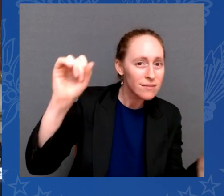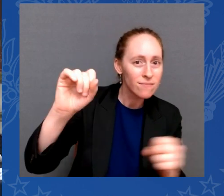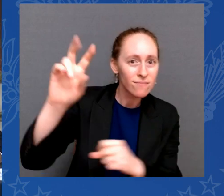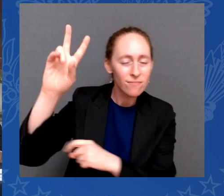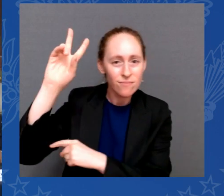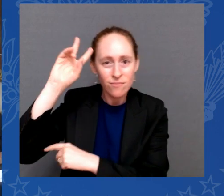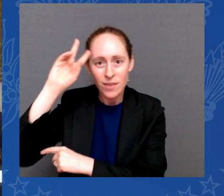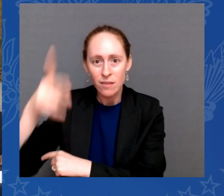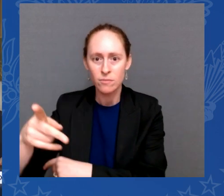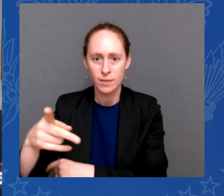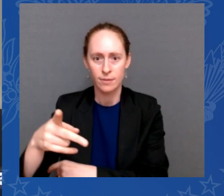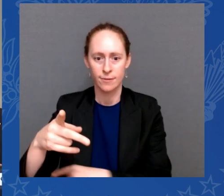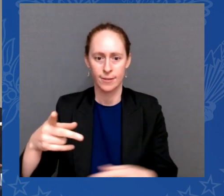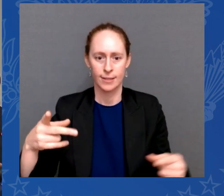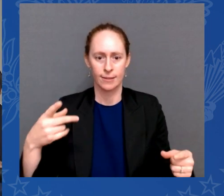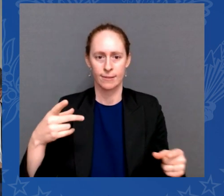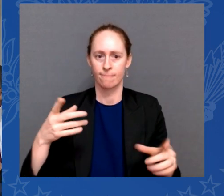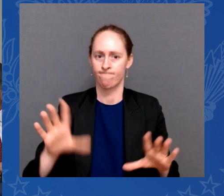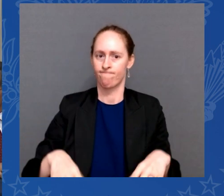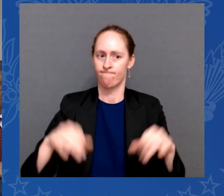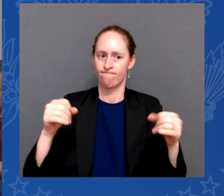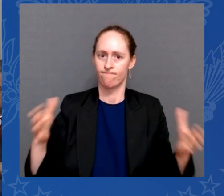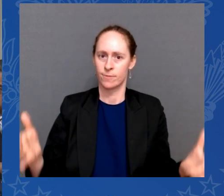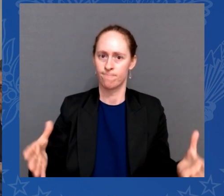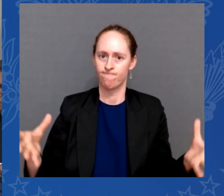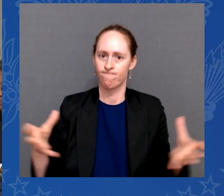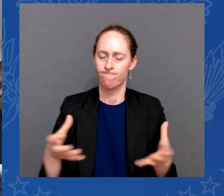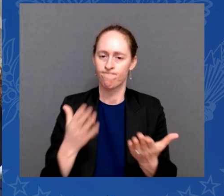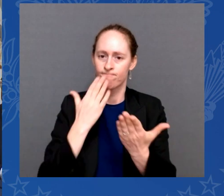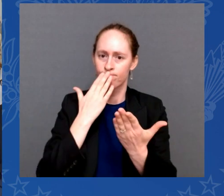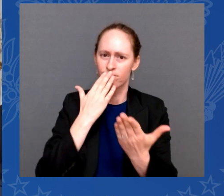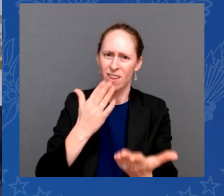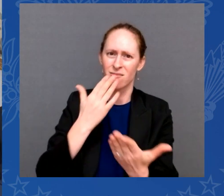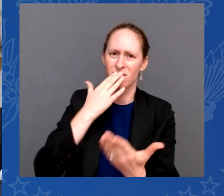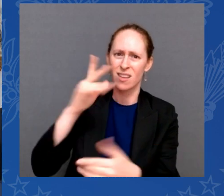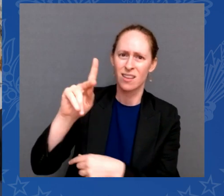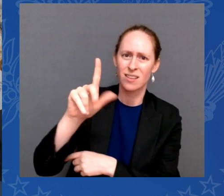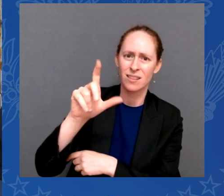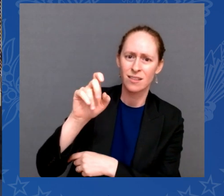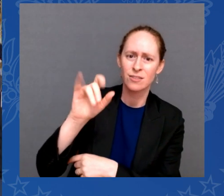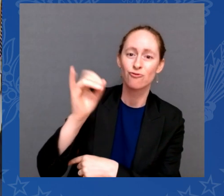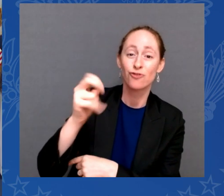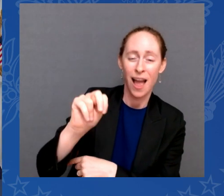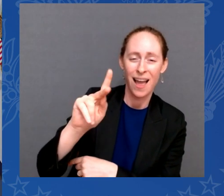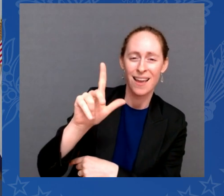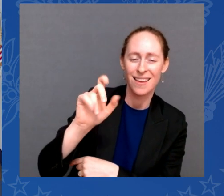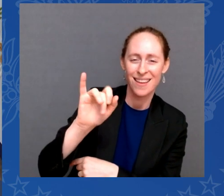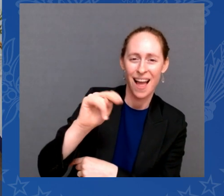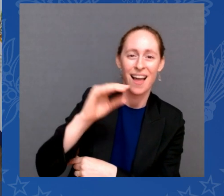And thank you, Secretary Becerra, for highlighting the urgency of this crisis and for your partnership.